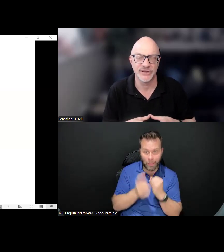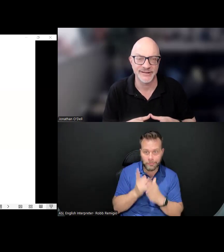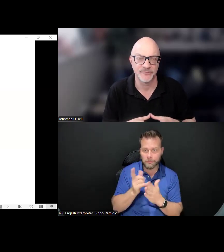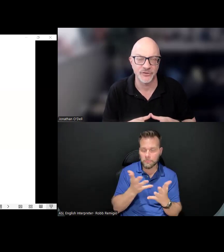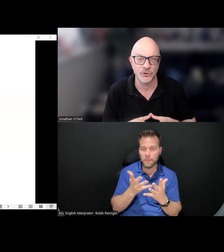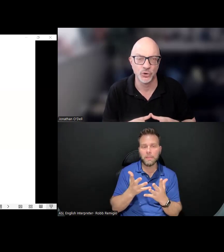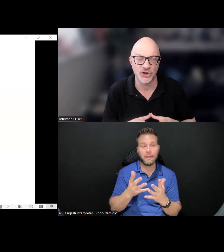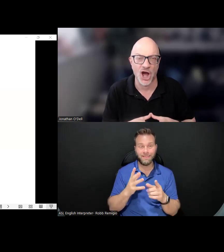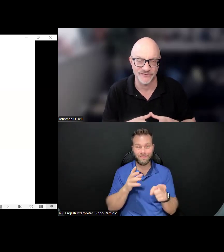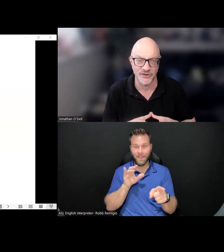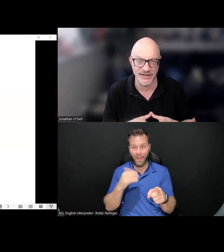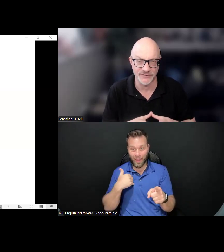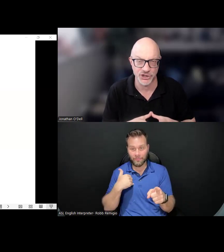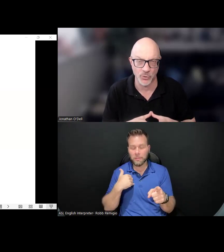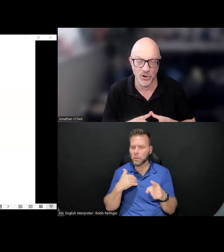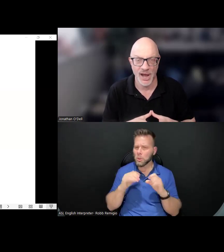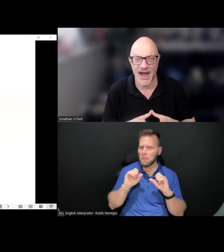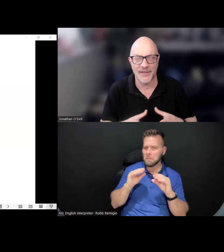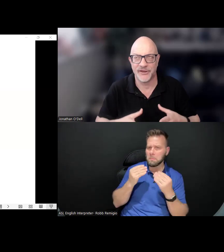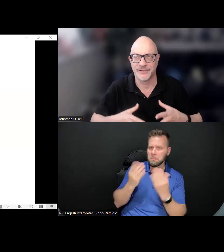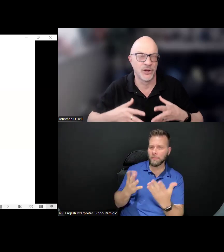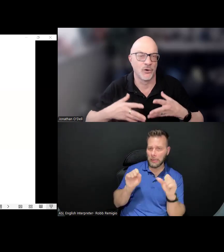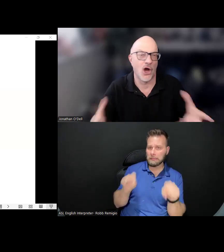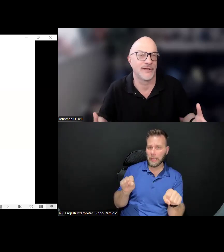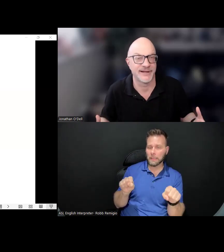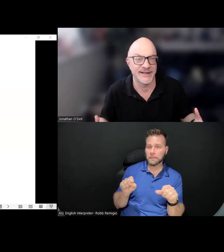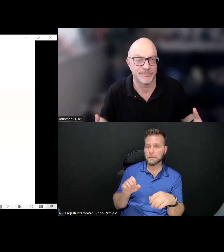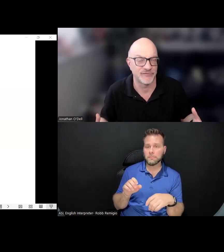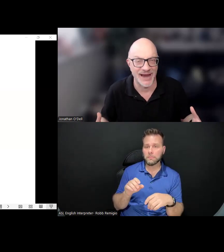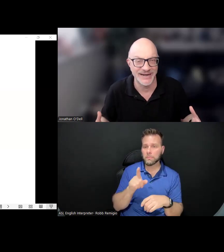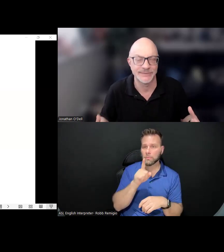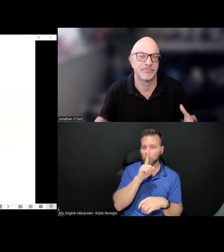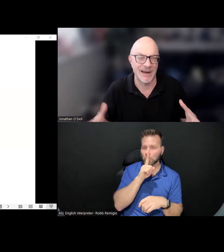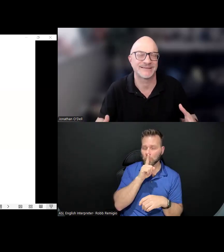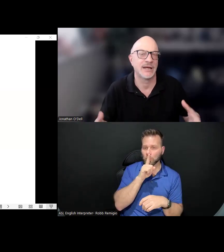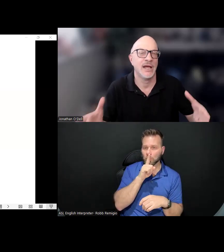that's the only thing you have. It is certainly something you can offer the individual. There is no laws against